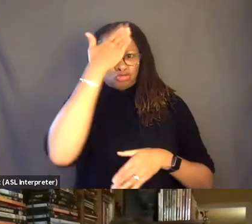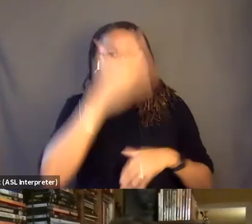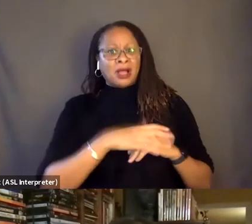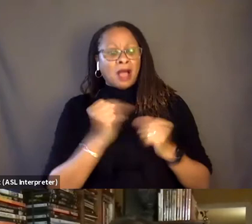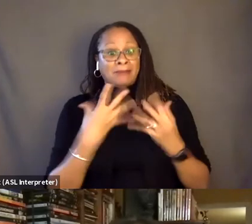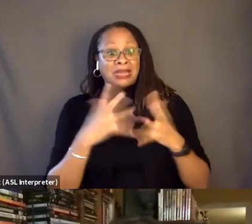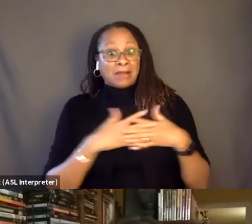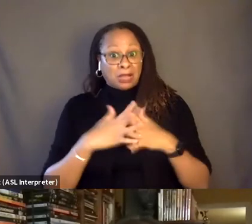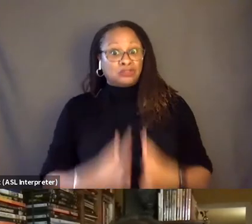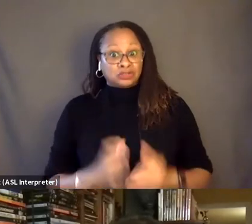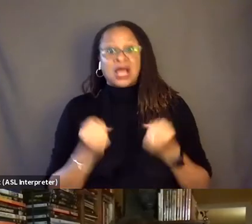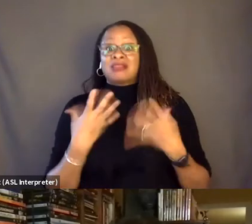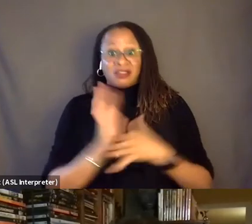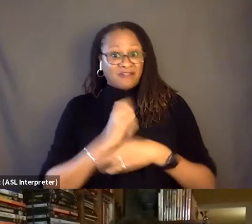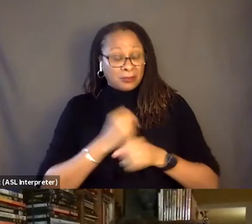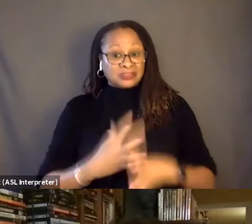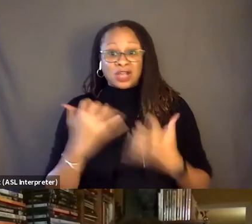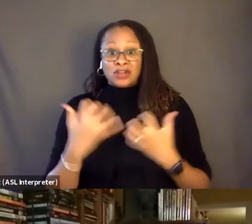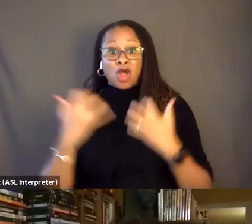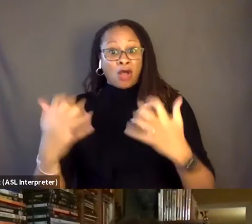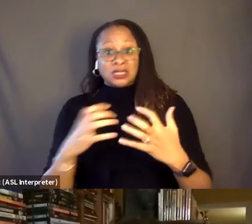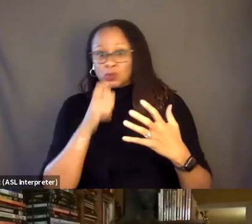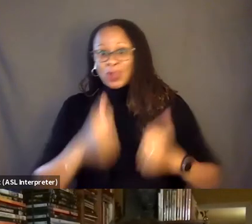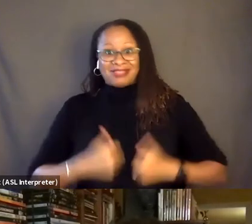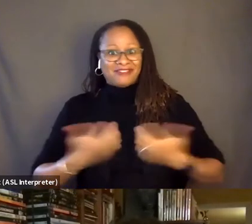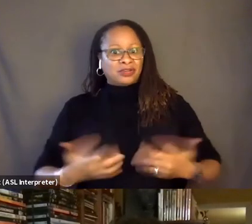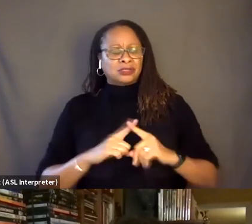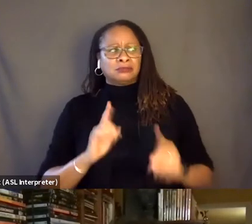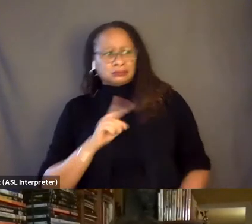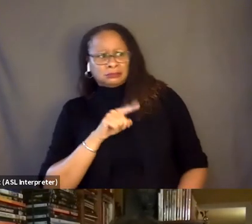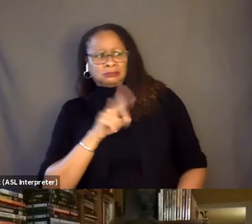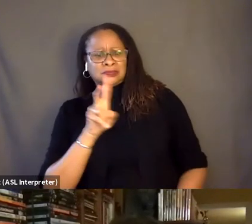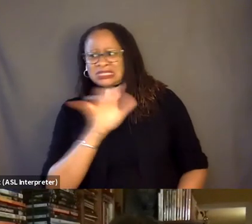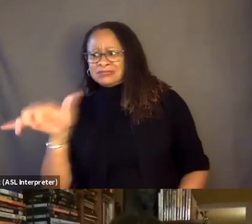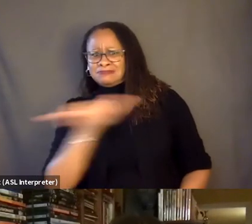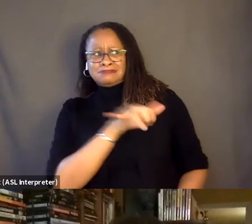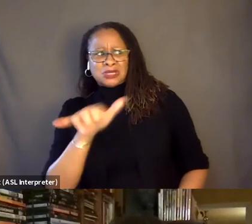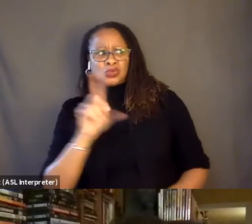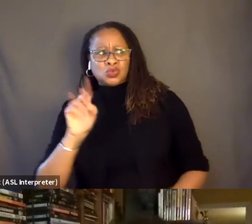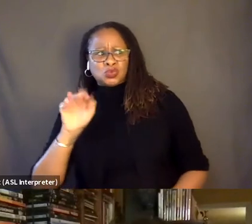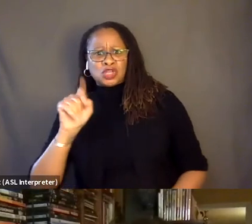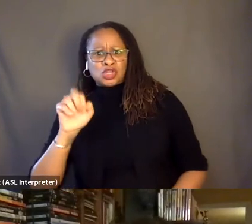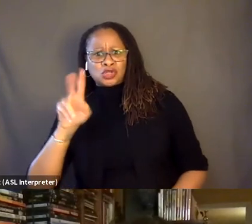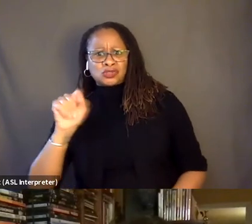a lot of filmmakers and the audience who lived here. It was really hitting home for them personally. Then I realized, "Oh yeah, yeah,